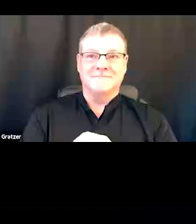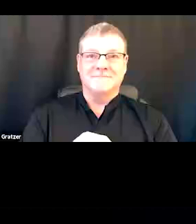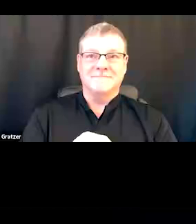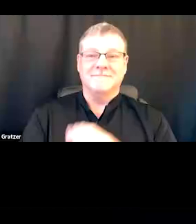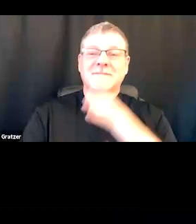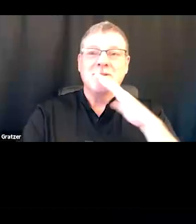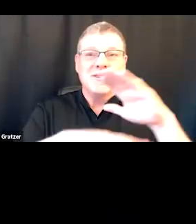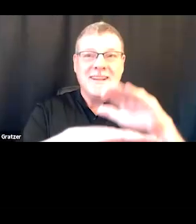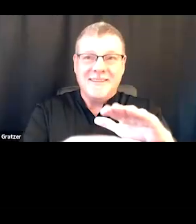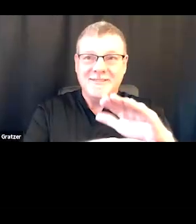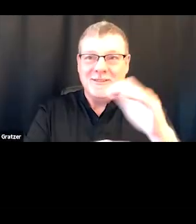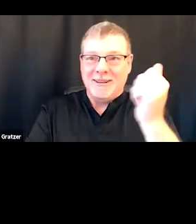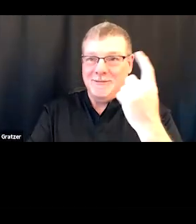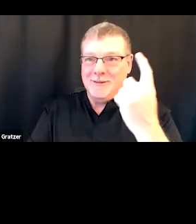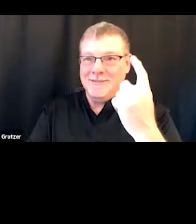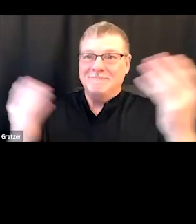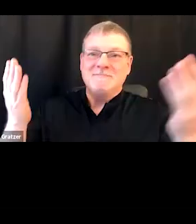Good afternoon, everyone. Welcome.